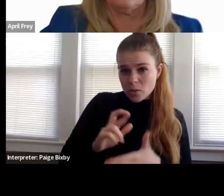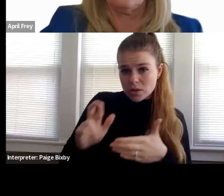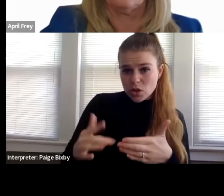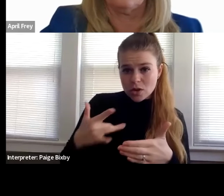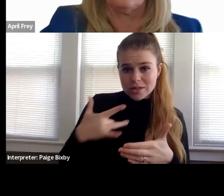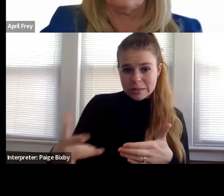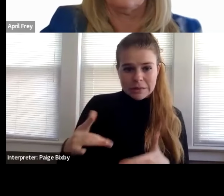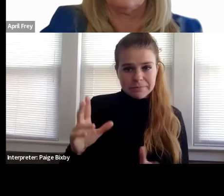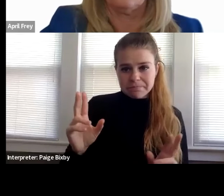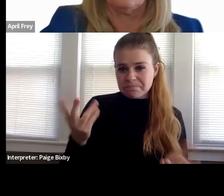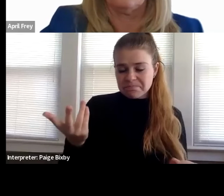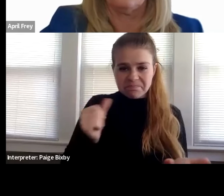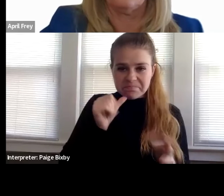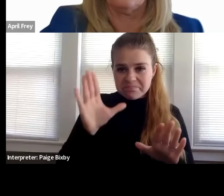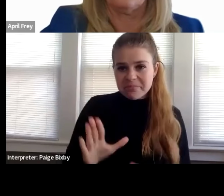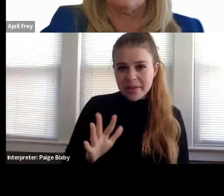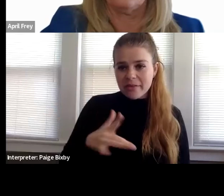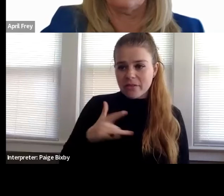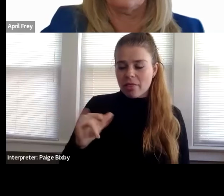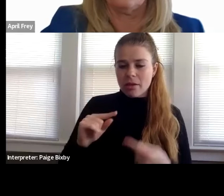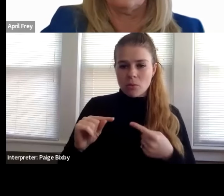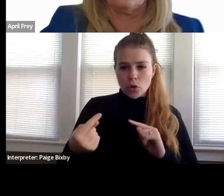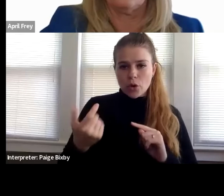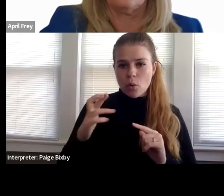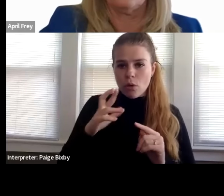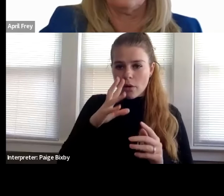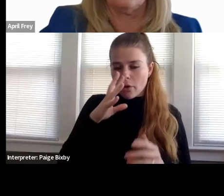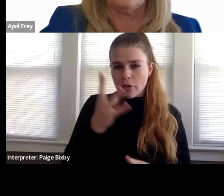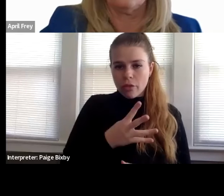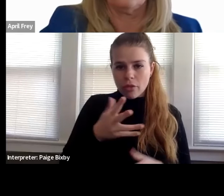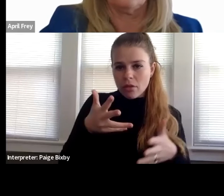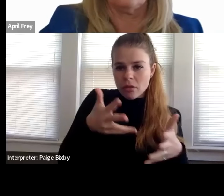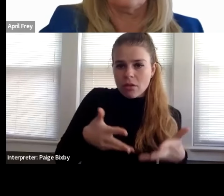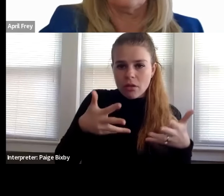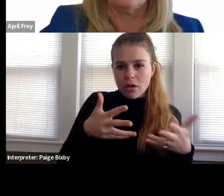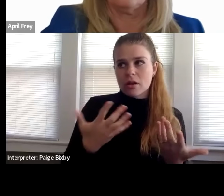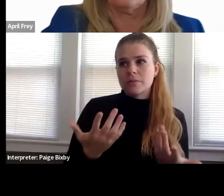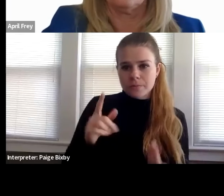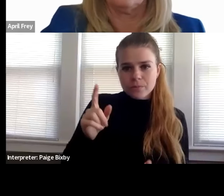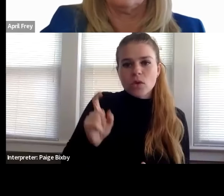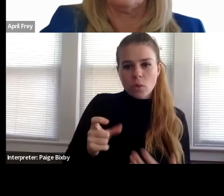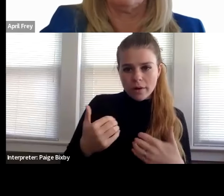They feel like they've been harmed or they've been abandoned. So we have to have every part